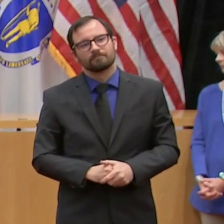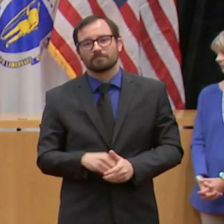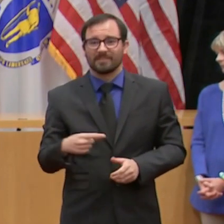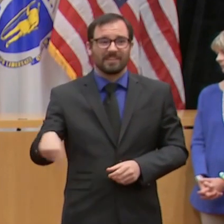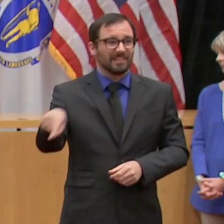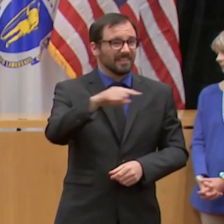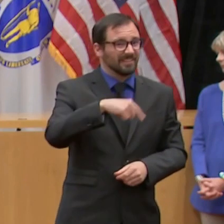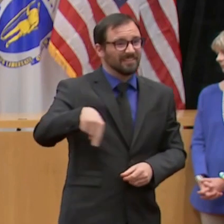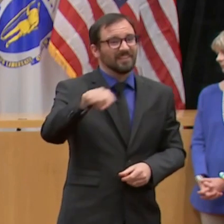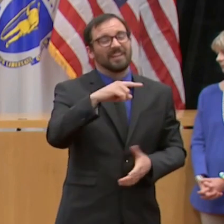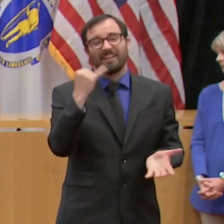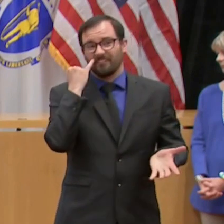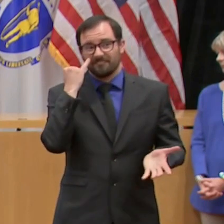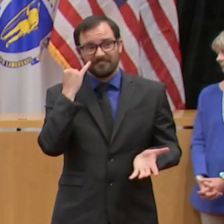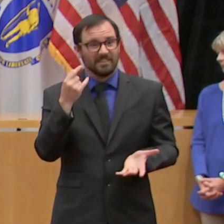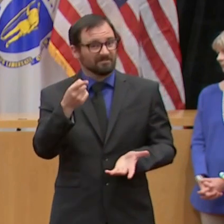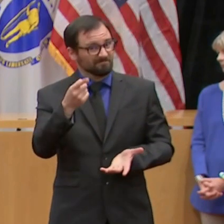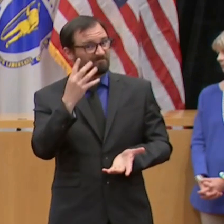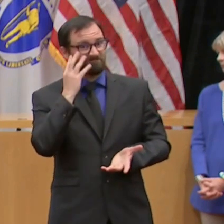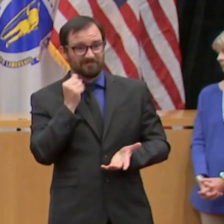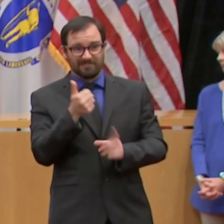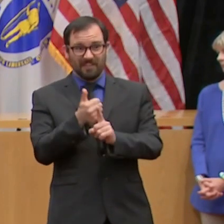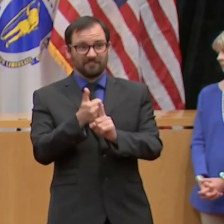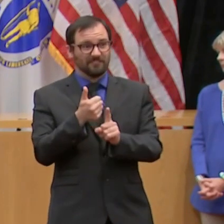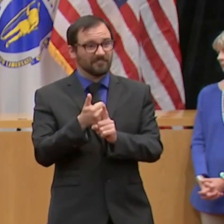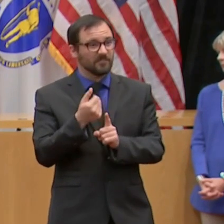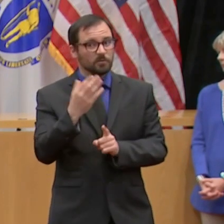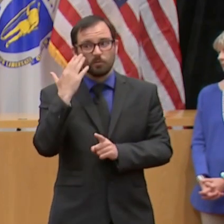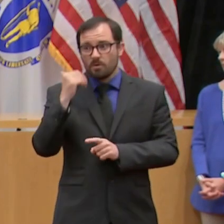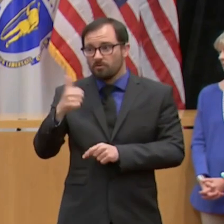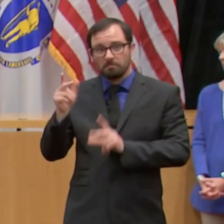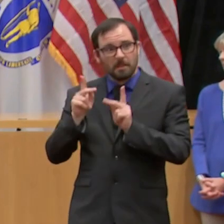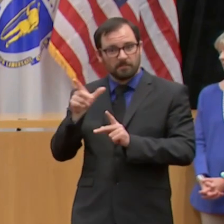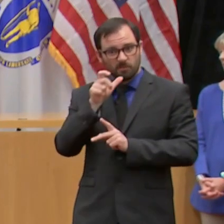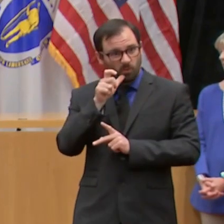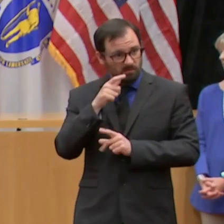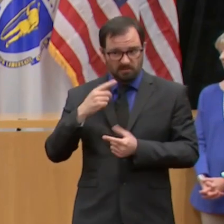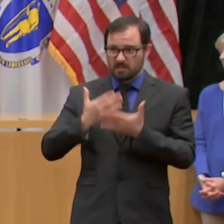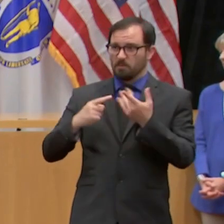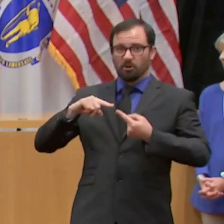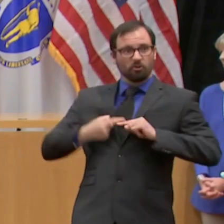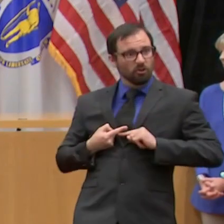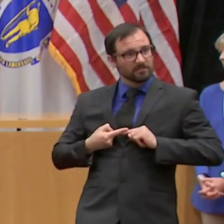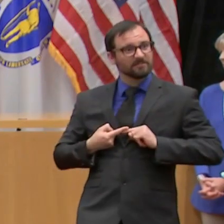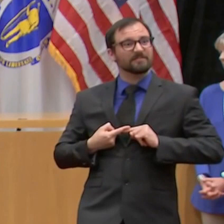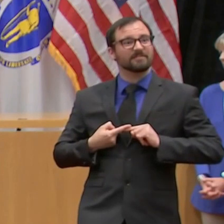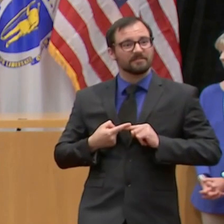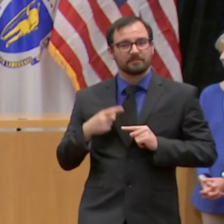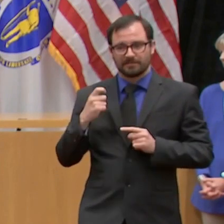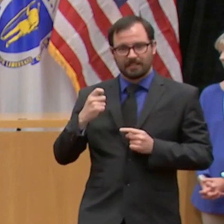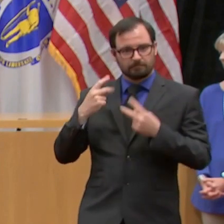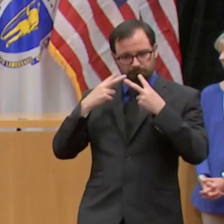ACCESS DIRECT FORENSIC TESTING. SO IF YOU OR SOMEONE YOU KNOW